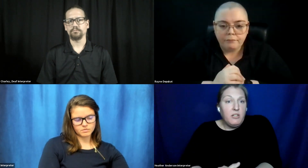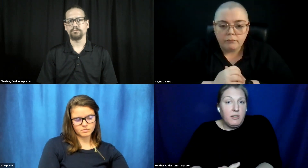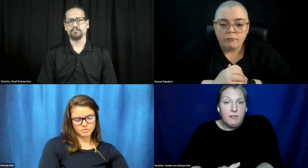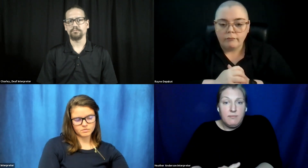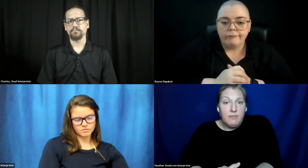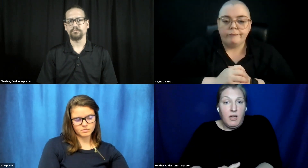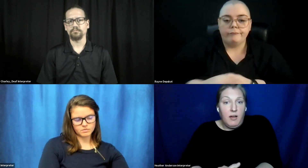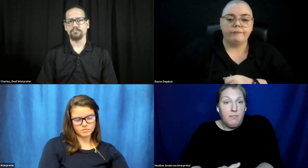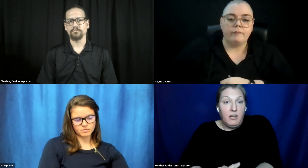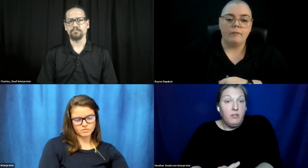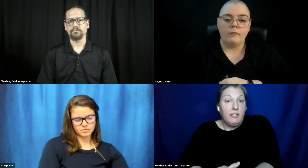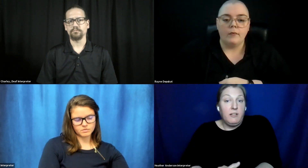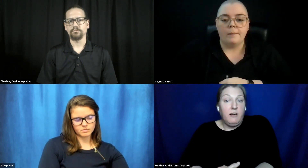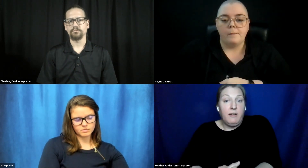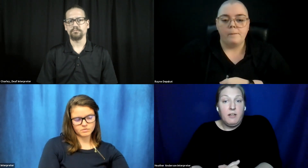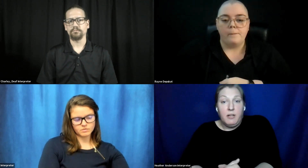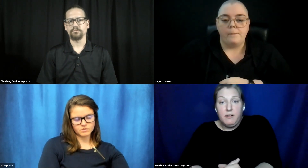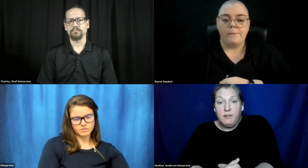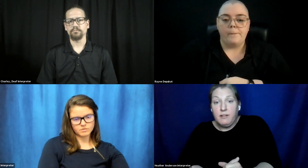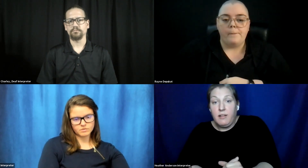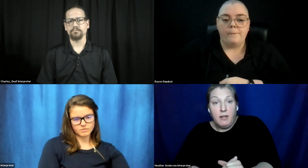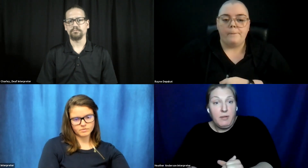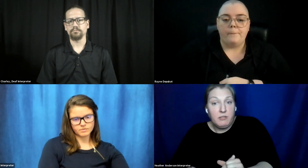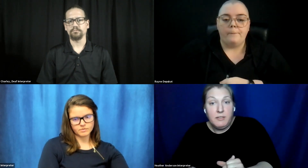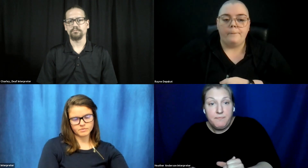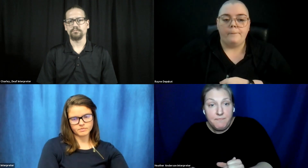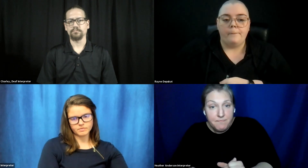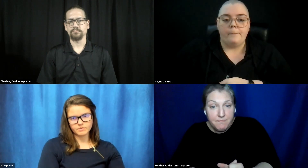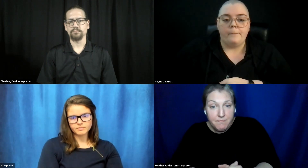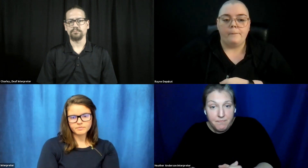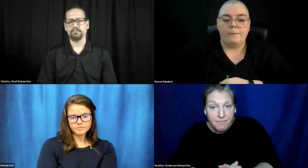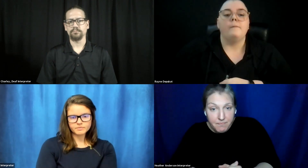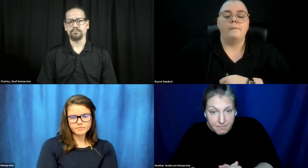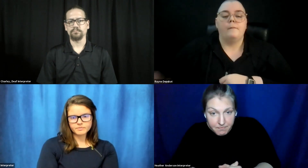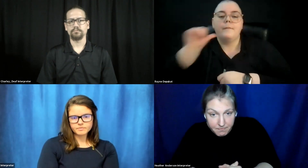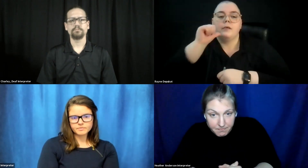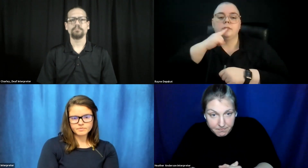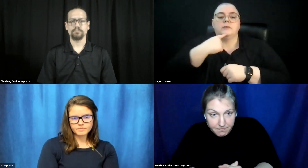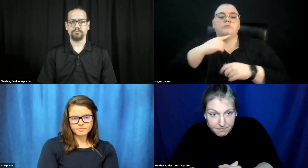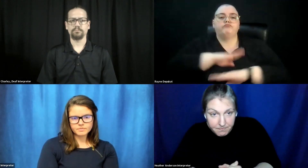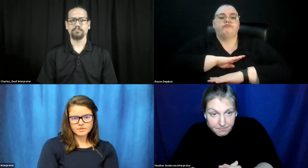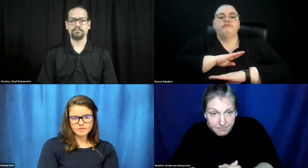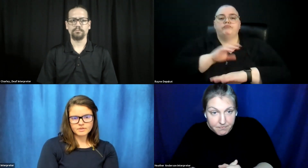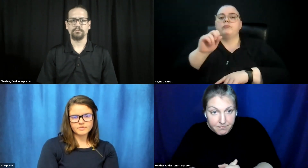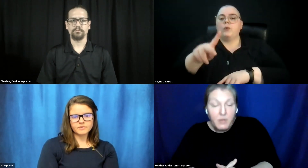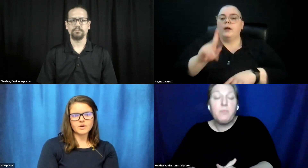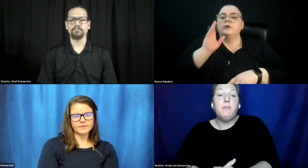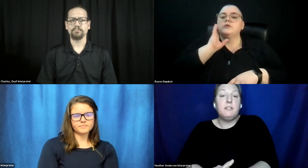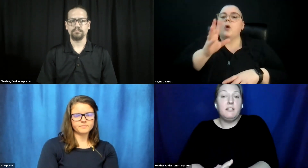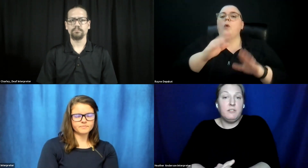If you'd like more information, and he's like to clarify Come on, come on screen.